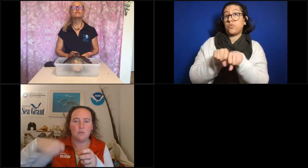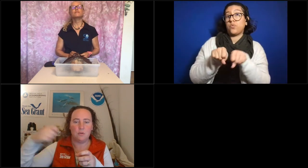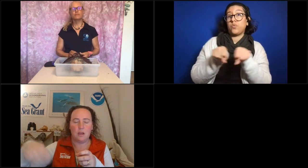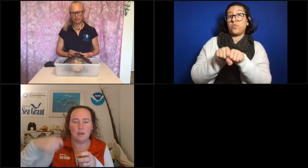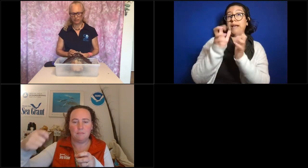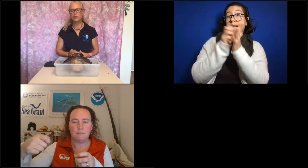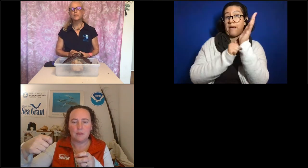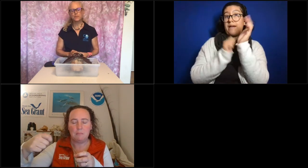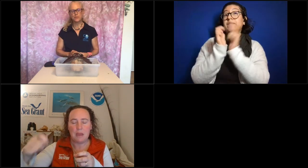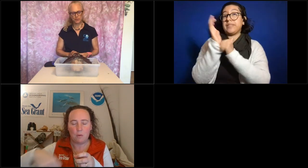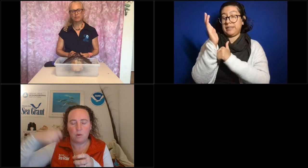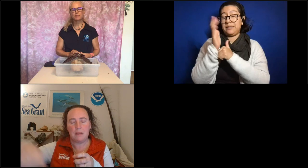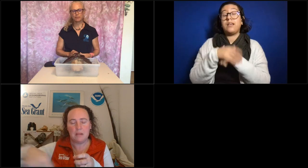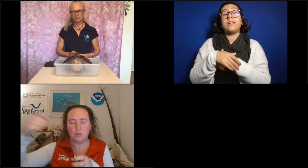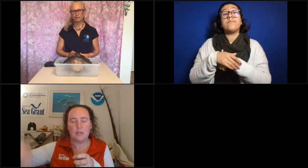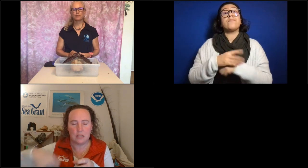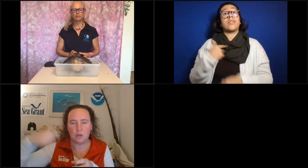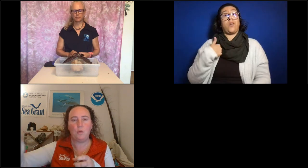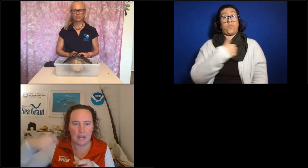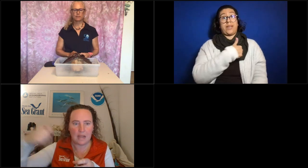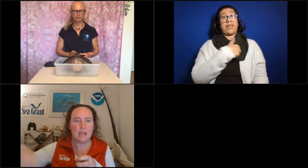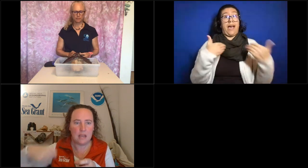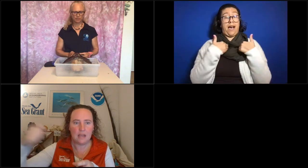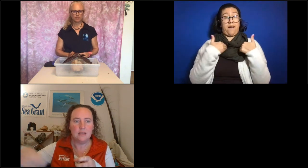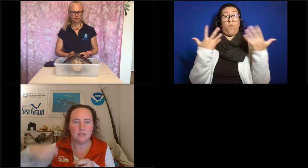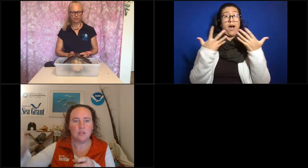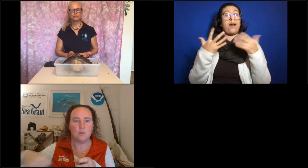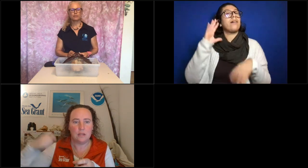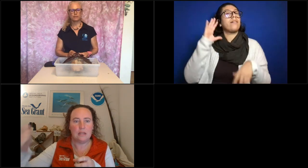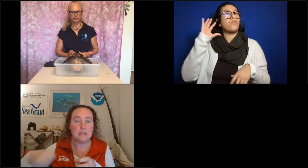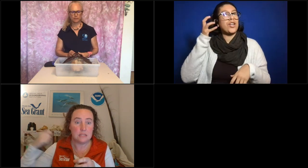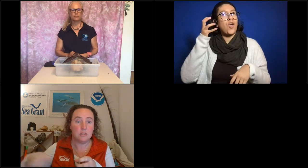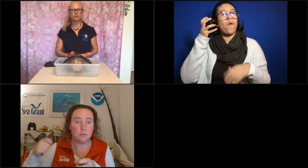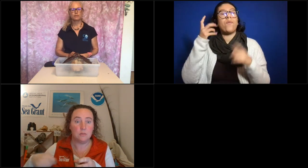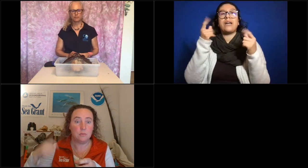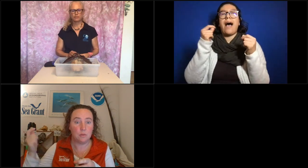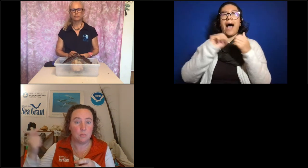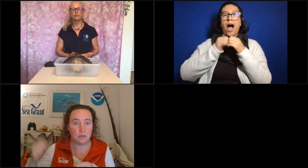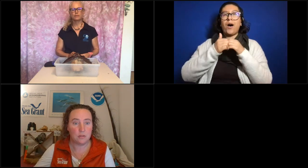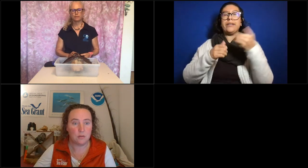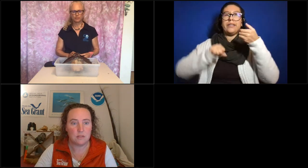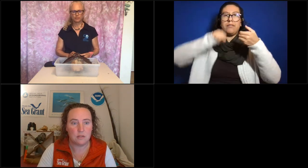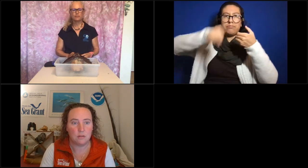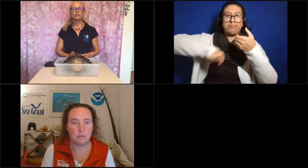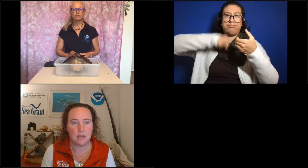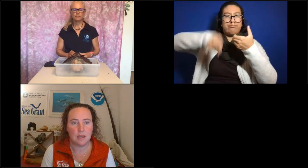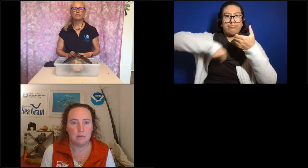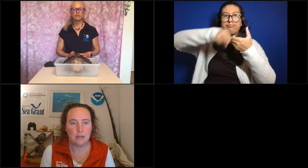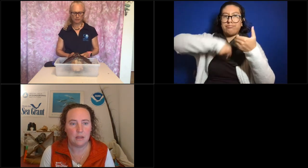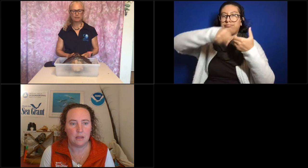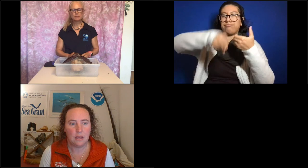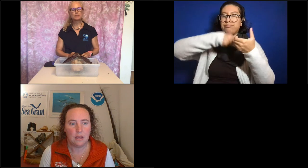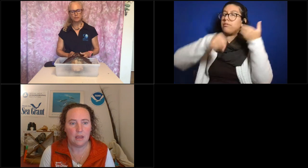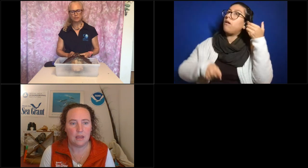that you power by turning a crank so that you can listen to the weather service and know what's happening.